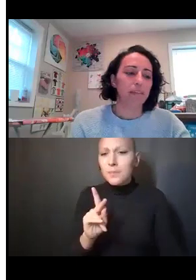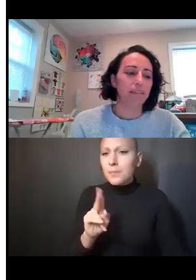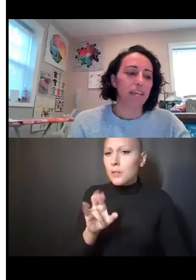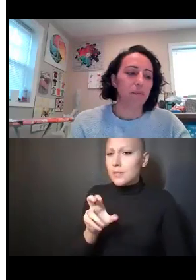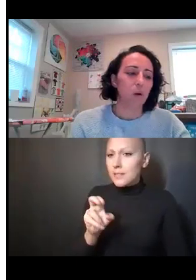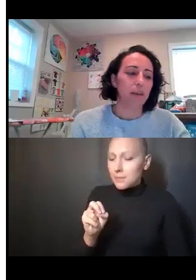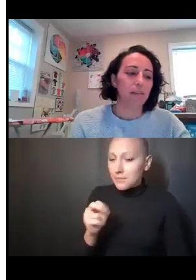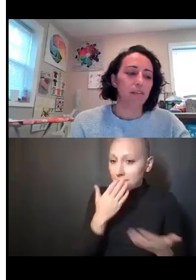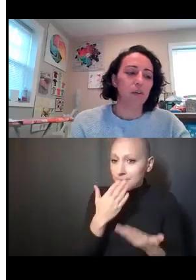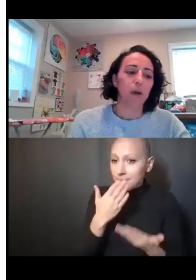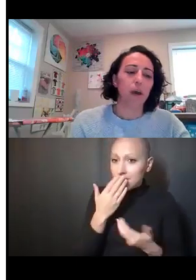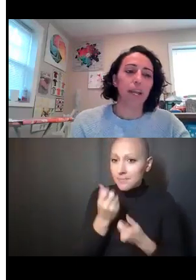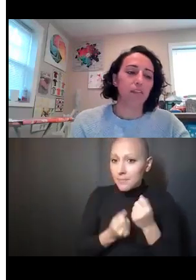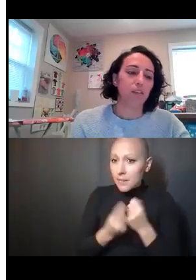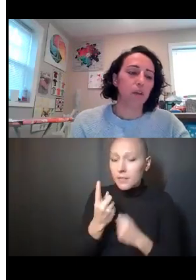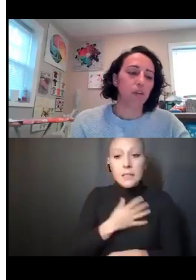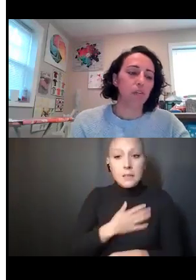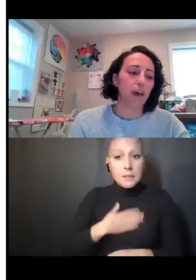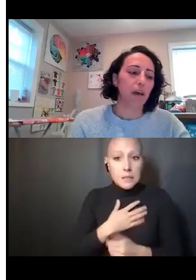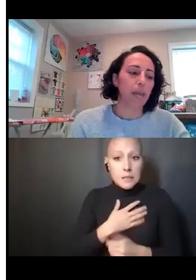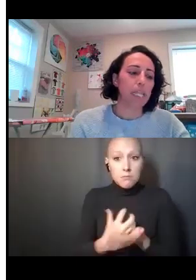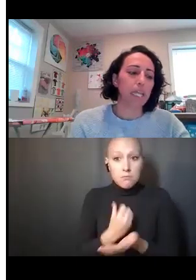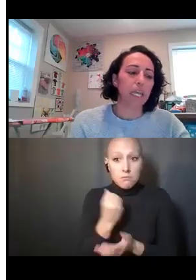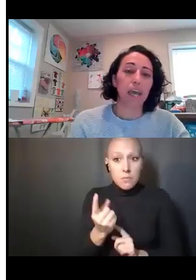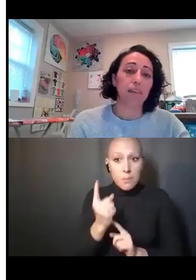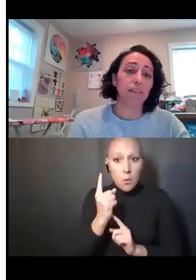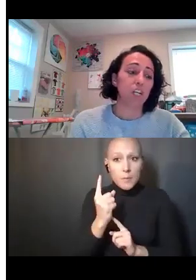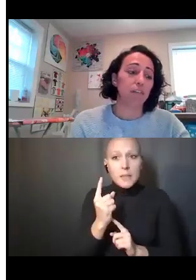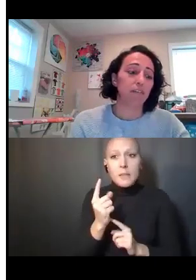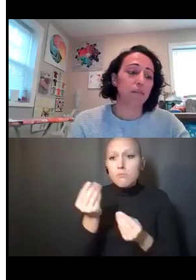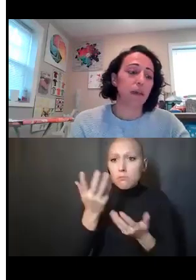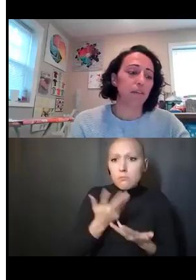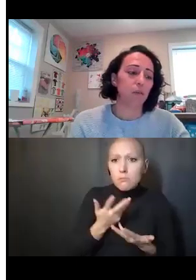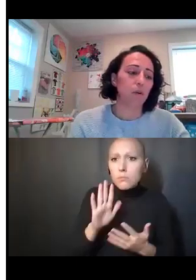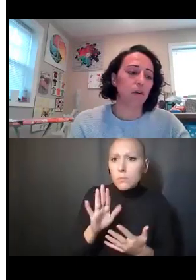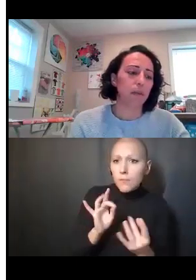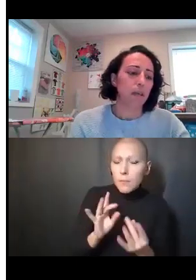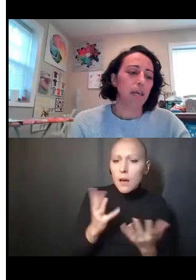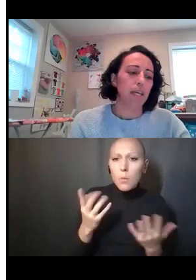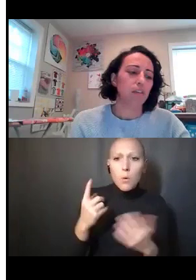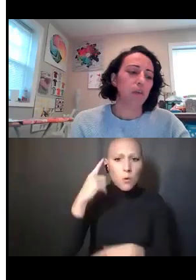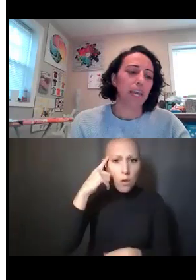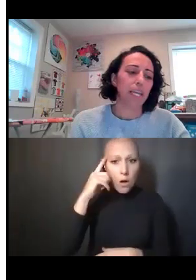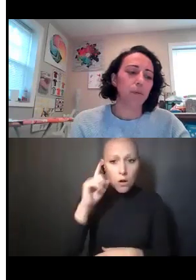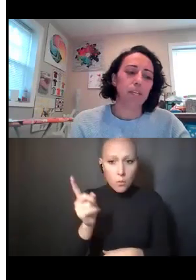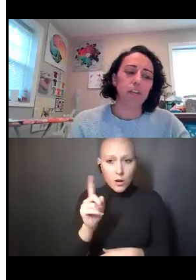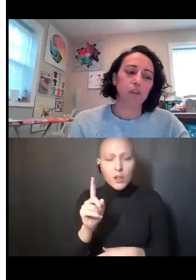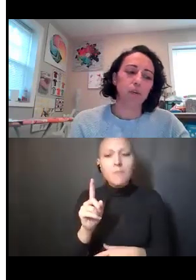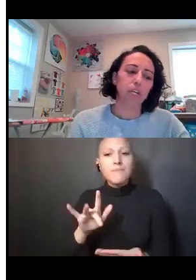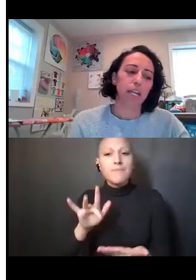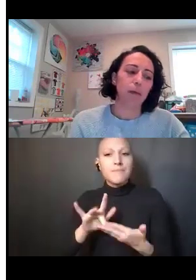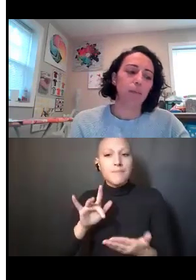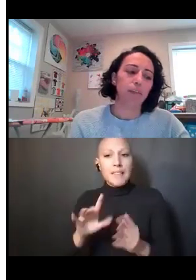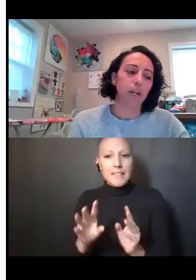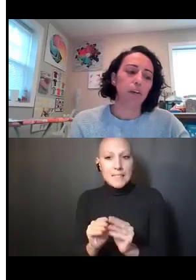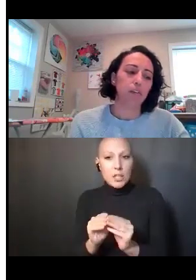Please take a moment to let us know what you thought by clicking on the session feedback form. It's located with the description and presenters